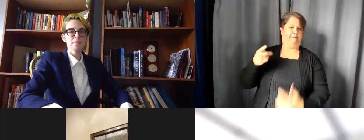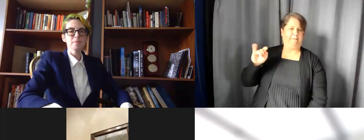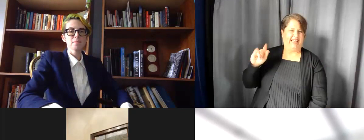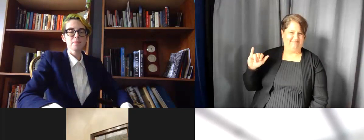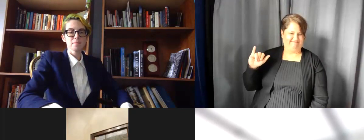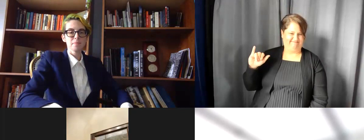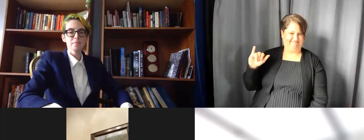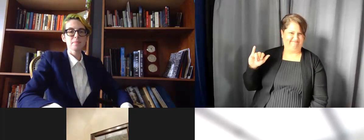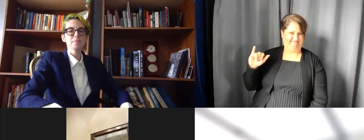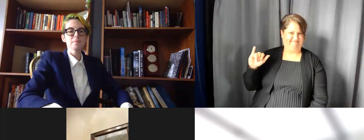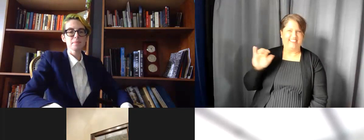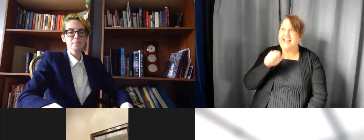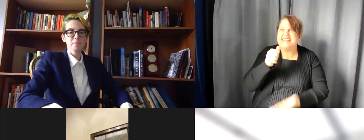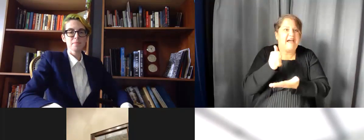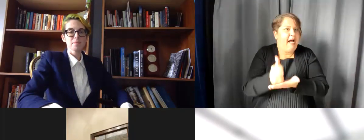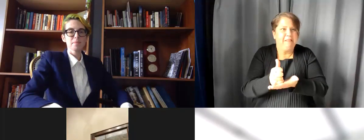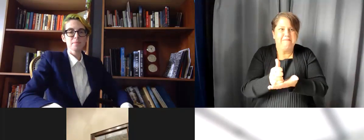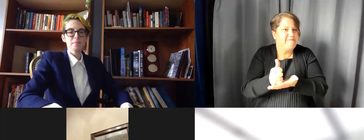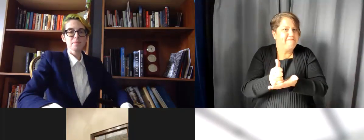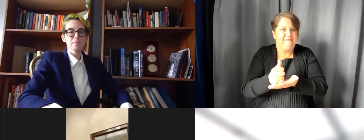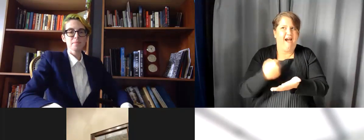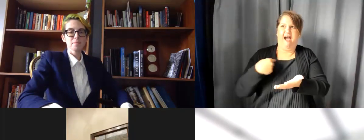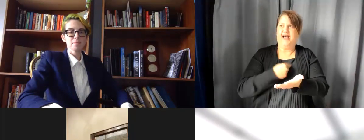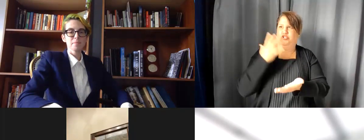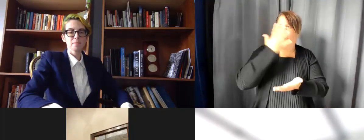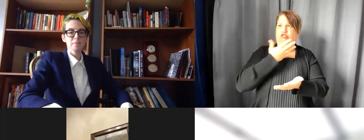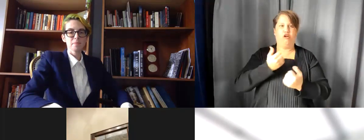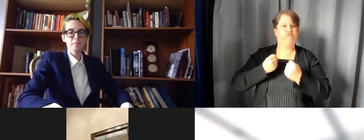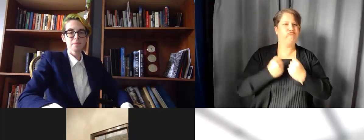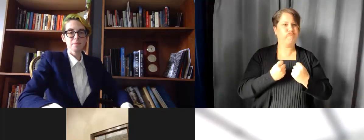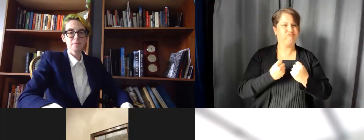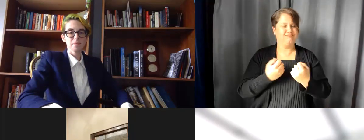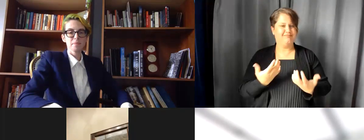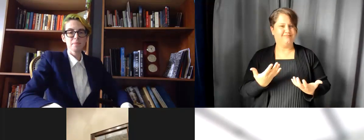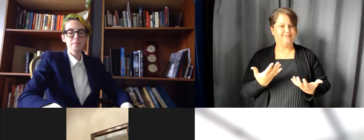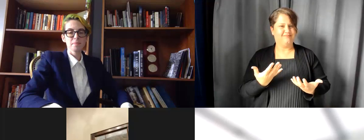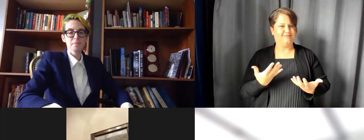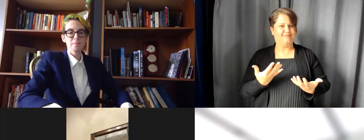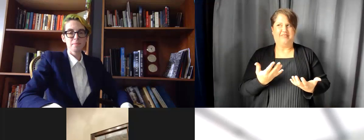Jordan Radford: cycle of I have to look like I need help.